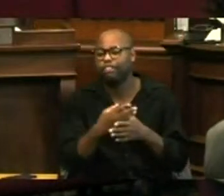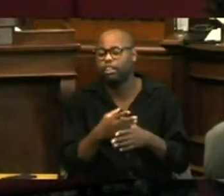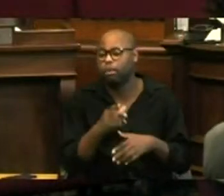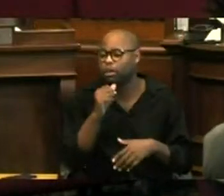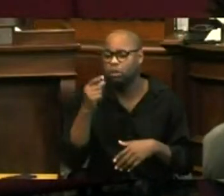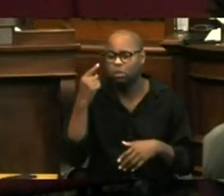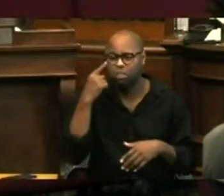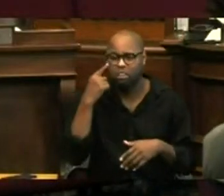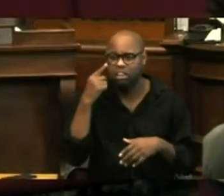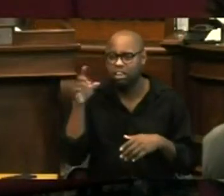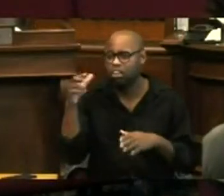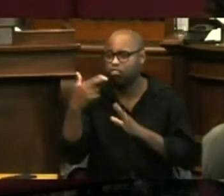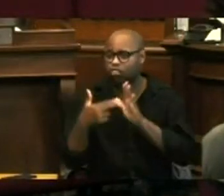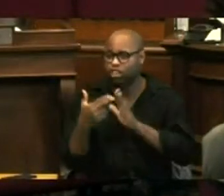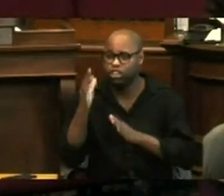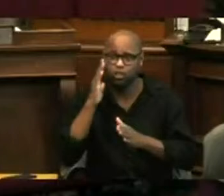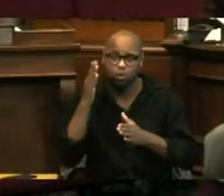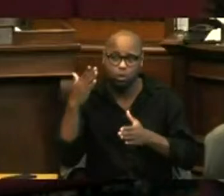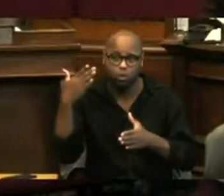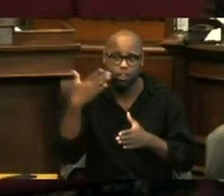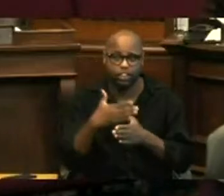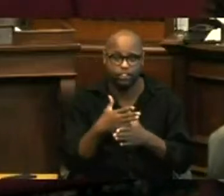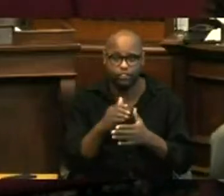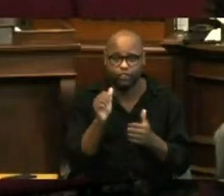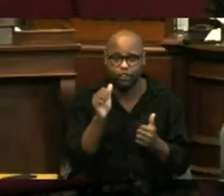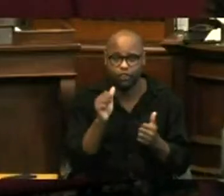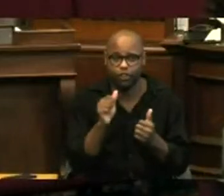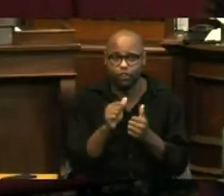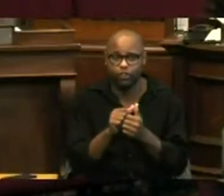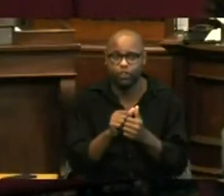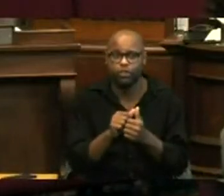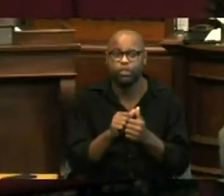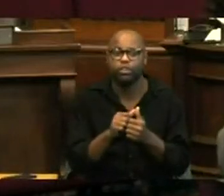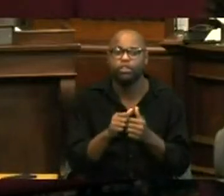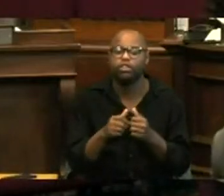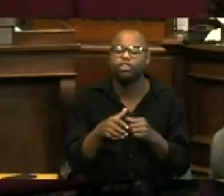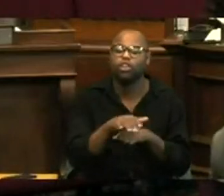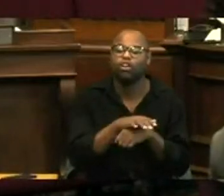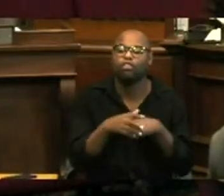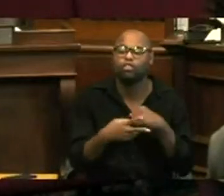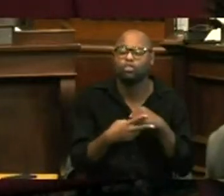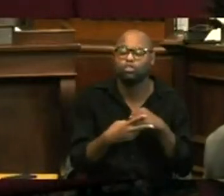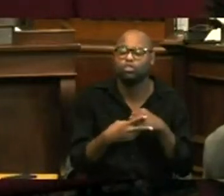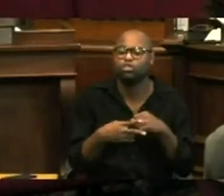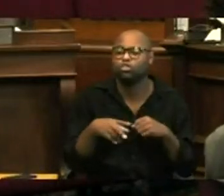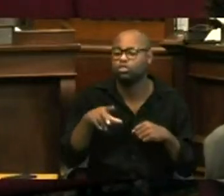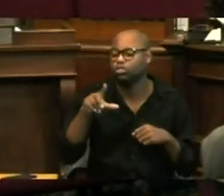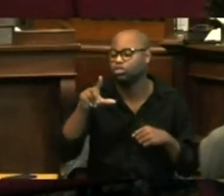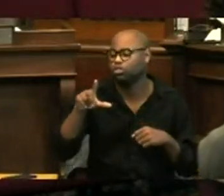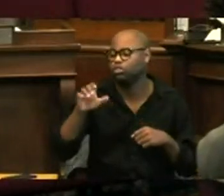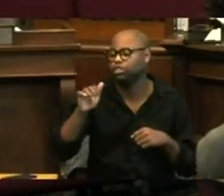regulations that happen that can interfere. I don't see any